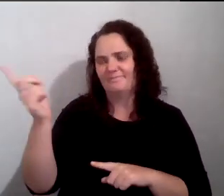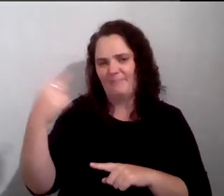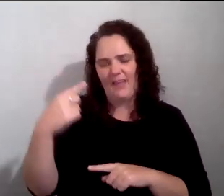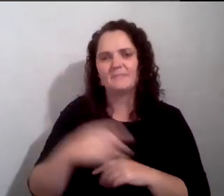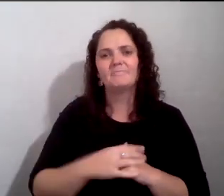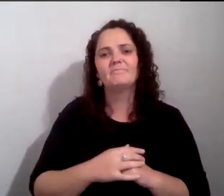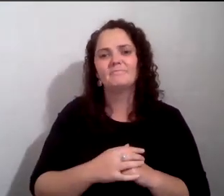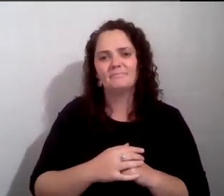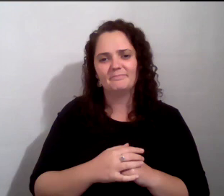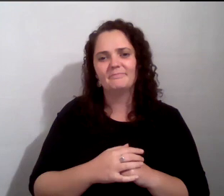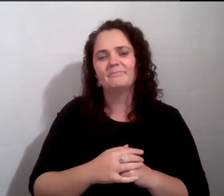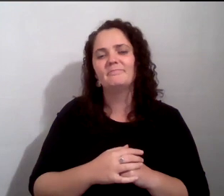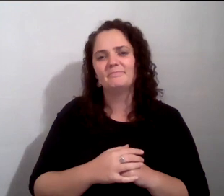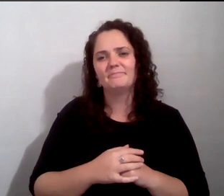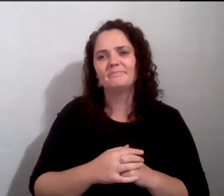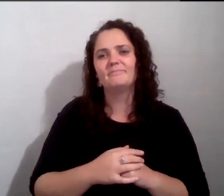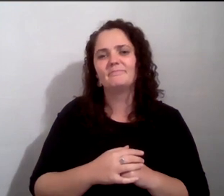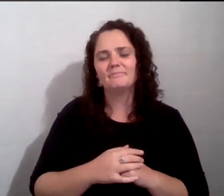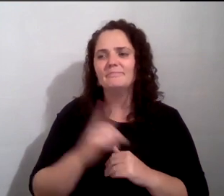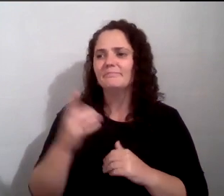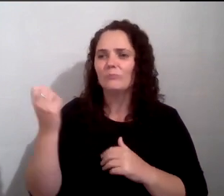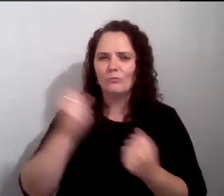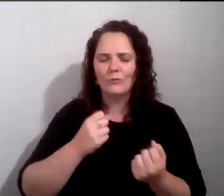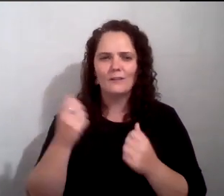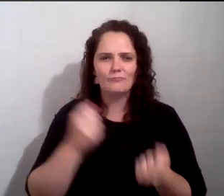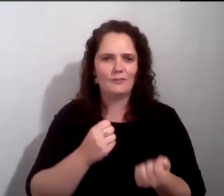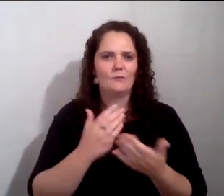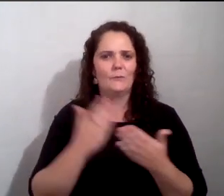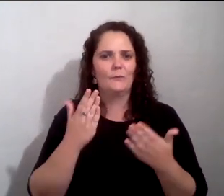she recalled that these ultra-modern works that she brought back with her